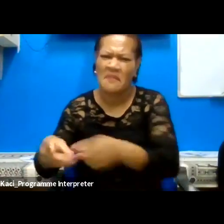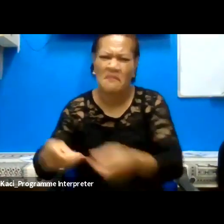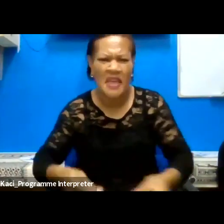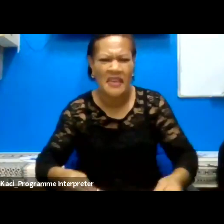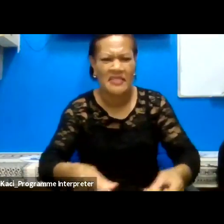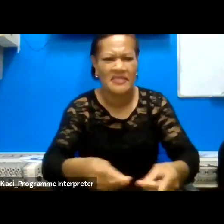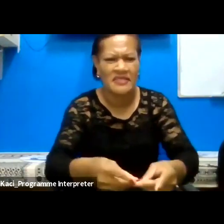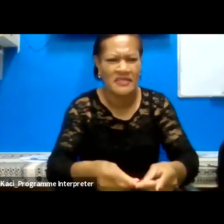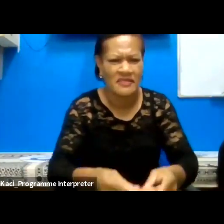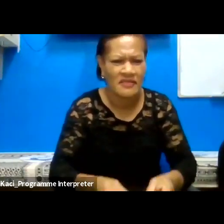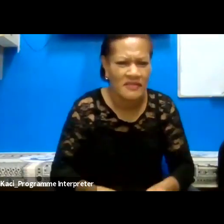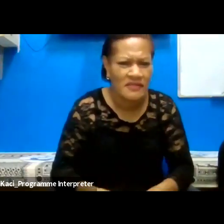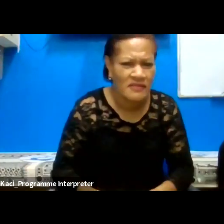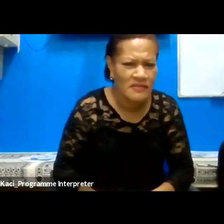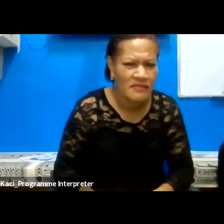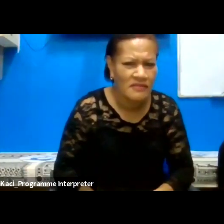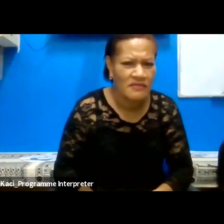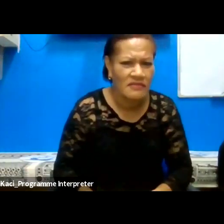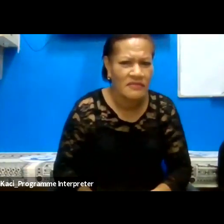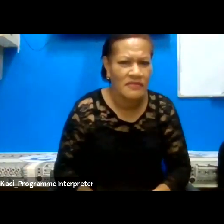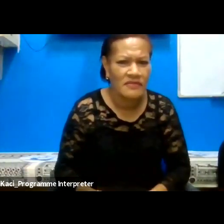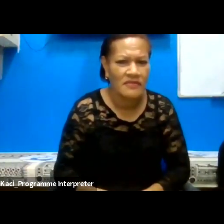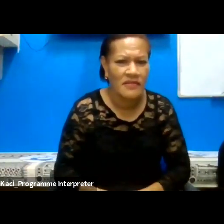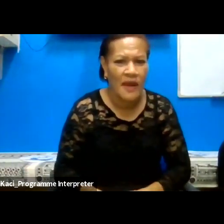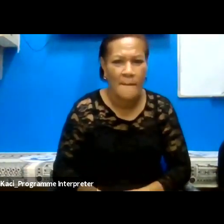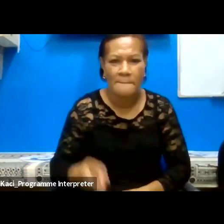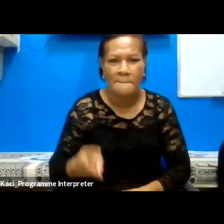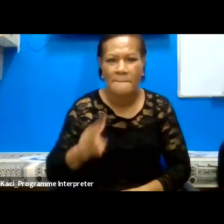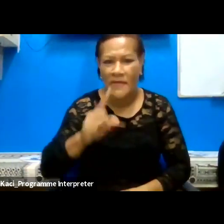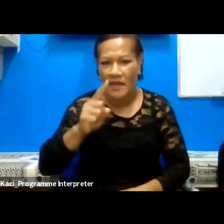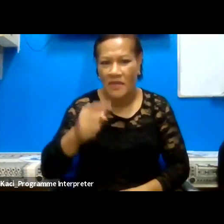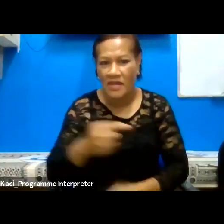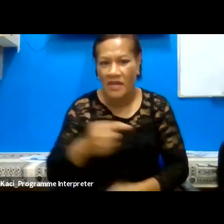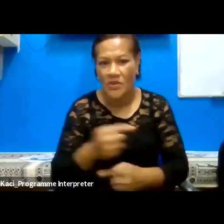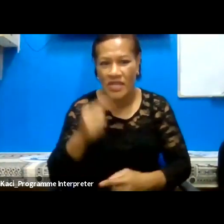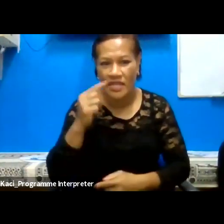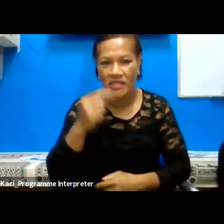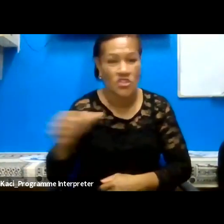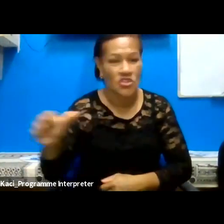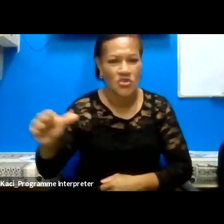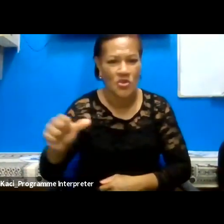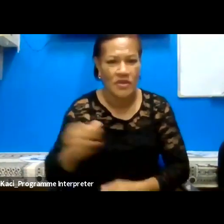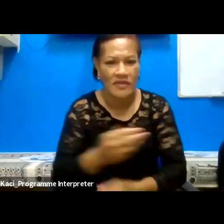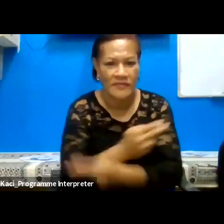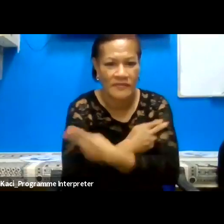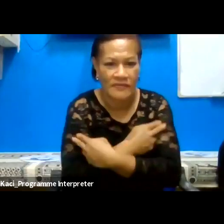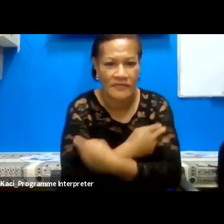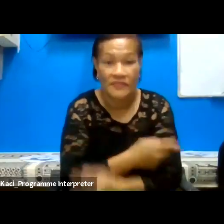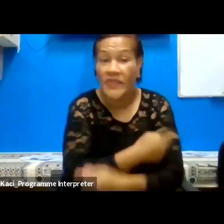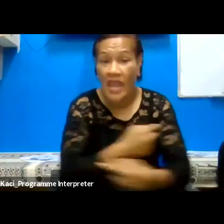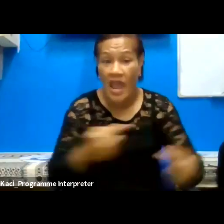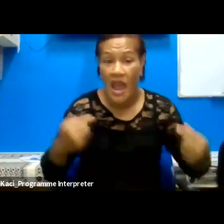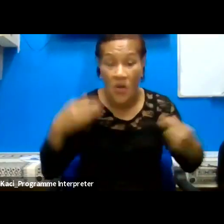People didn't know that we could not do it.